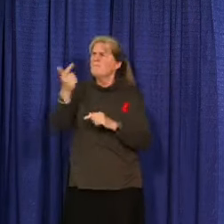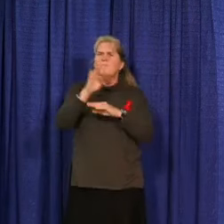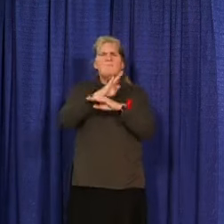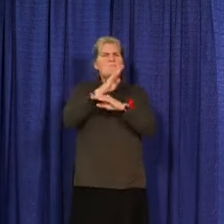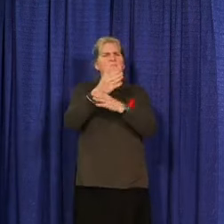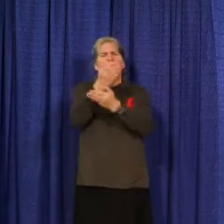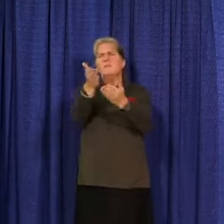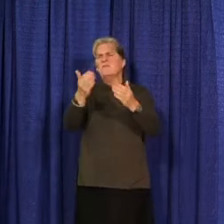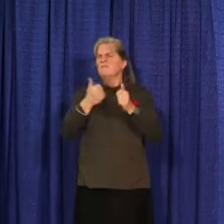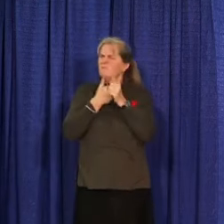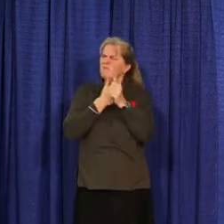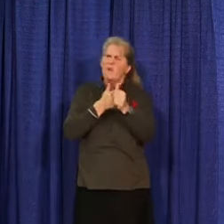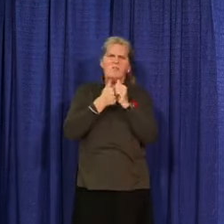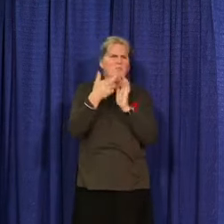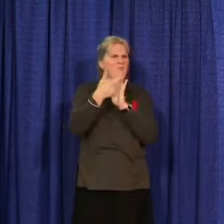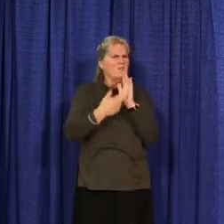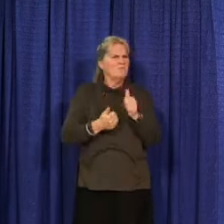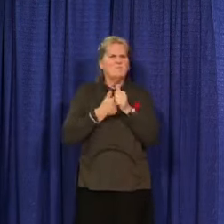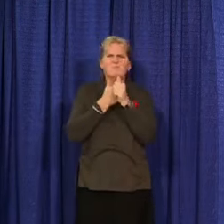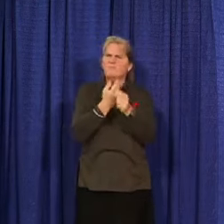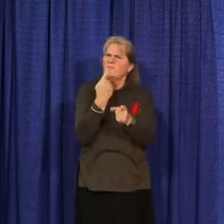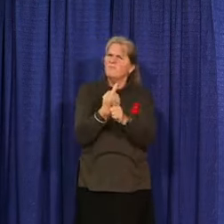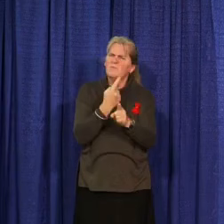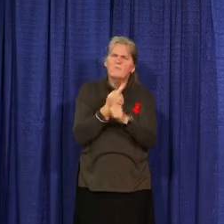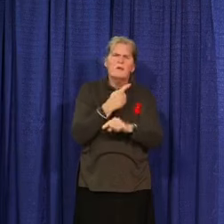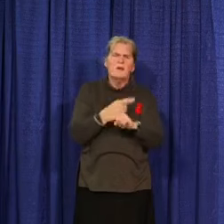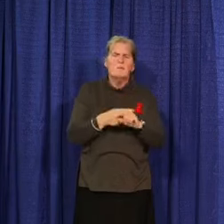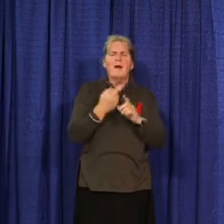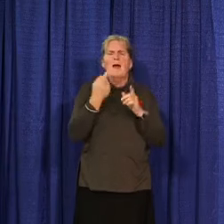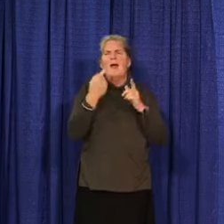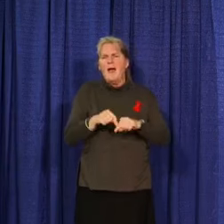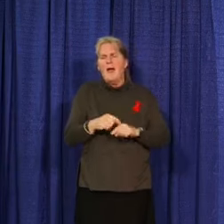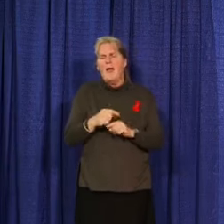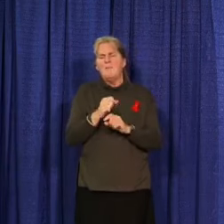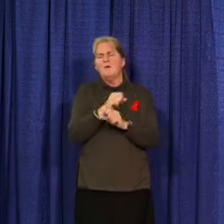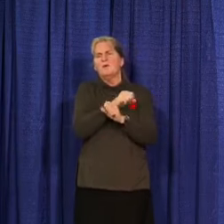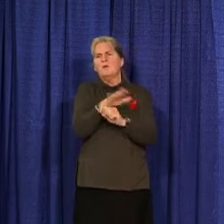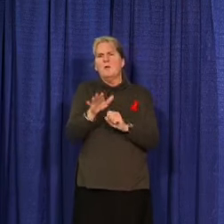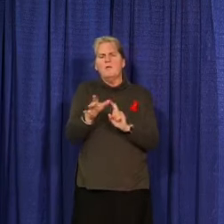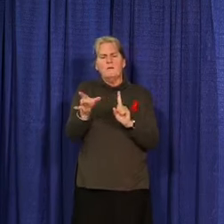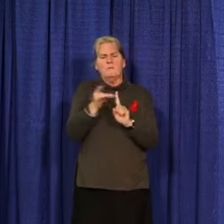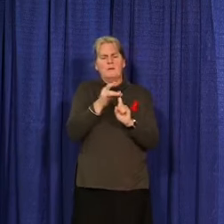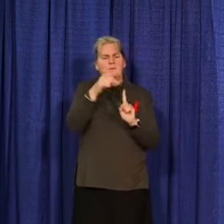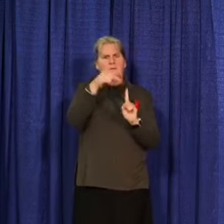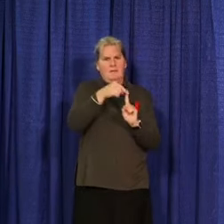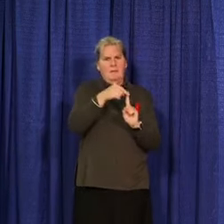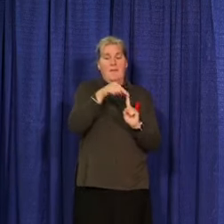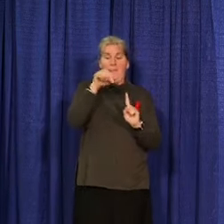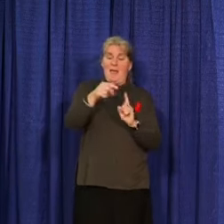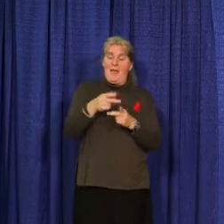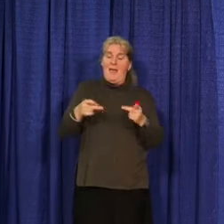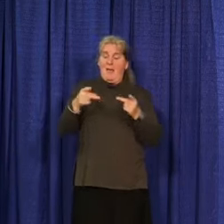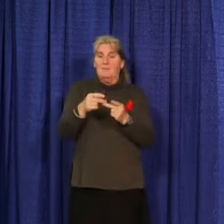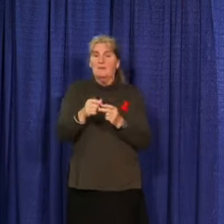responsive in meeting all of the guidelines. It just means someone who was positive happened to be in that